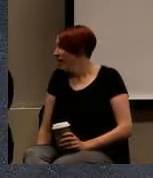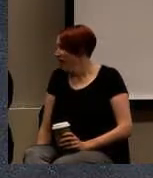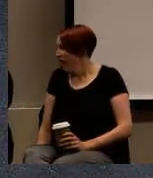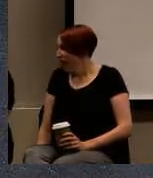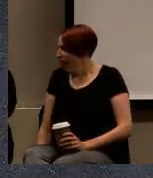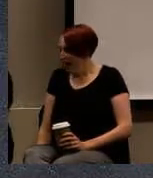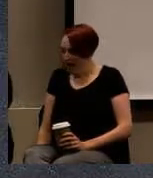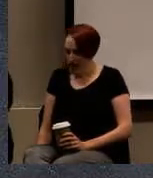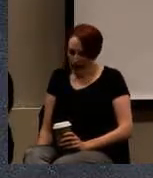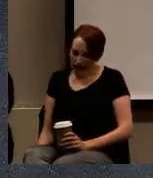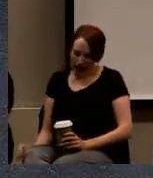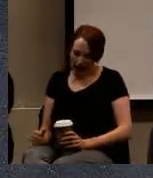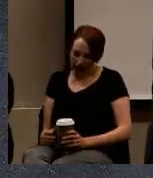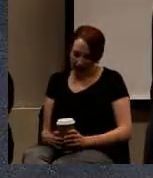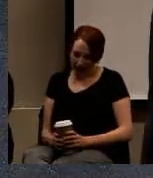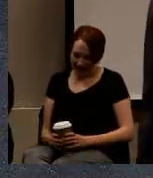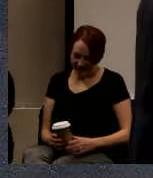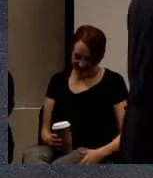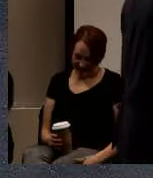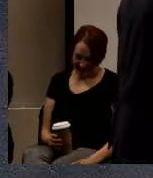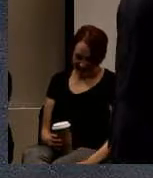address if I want to be able to keep my license.